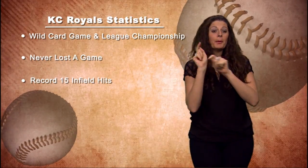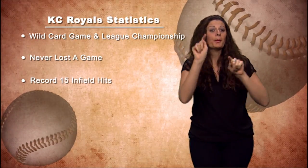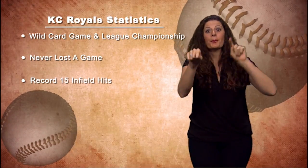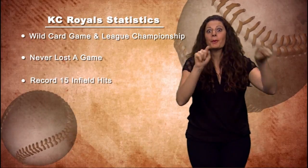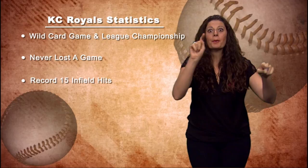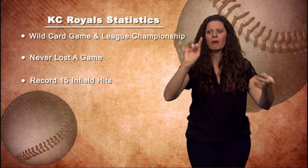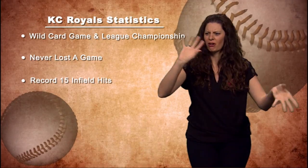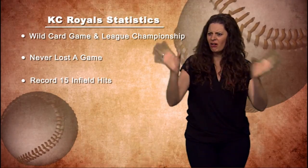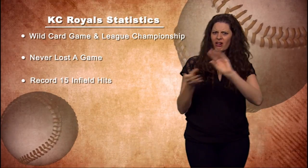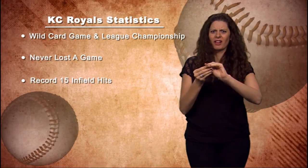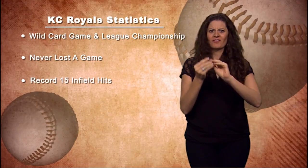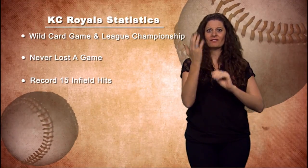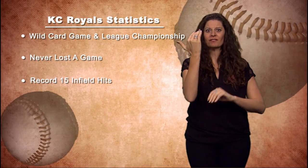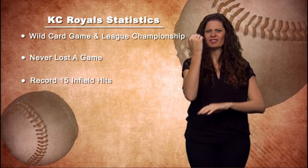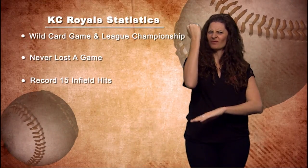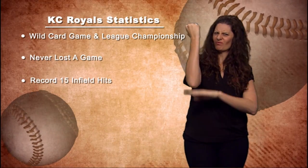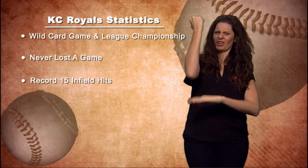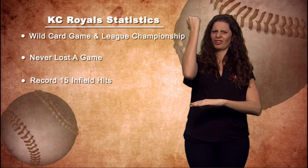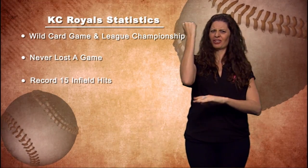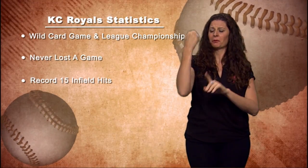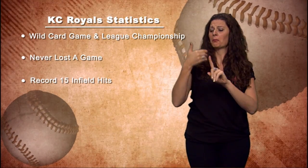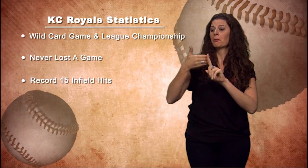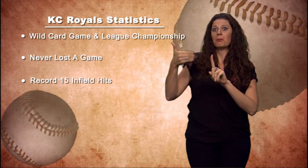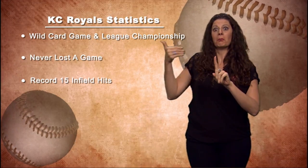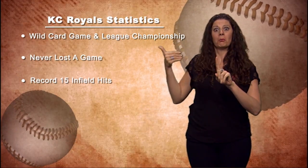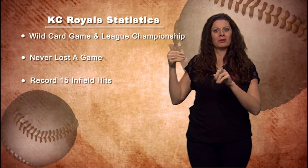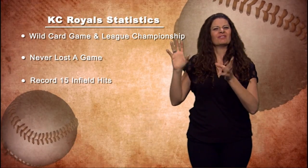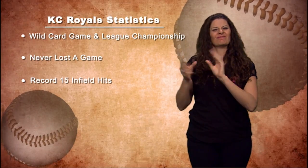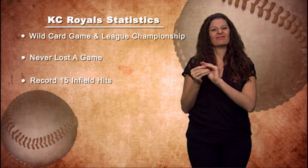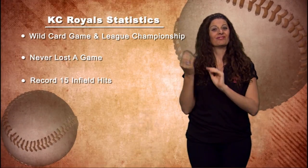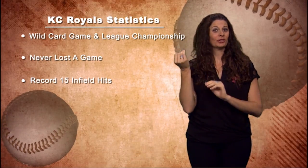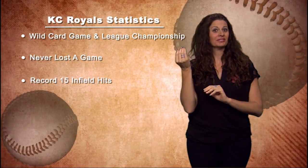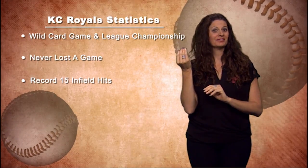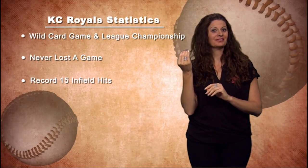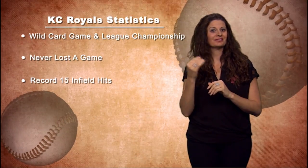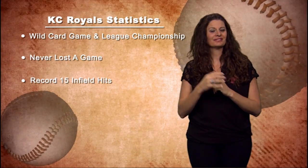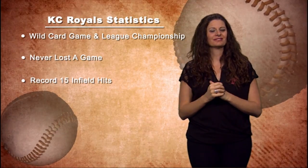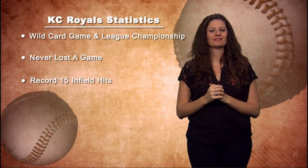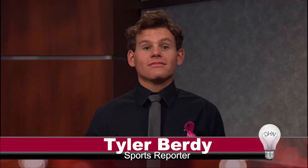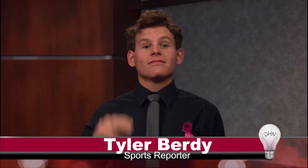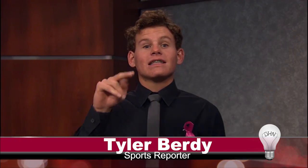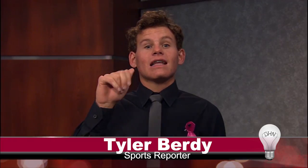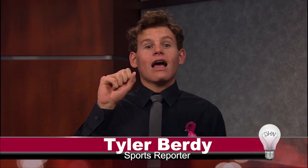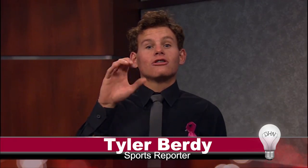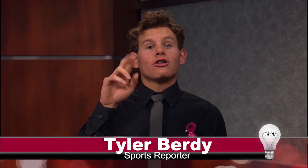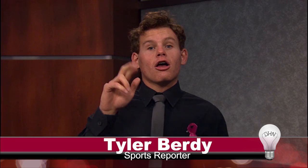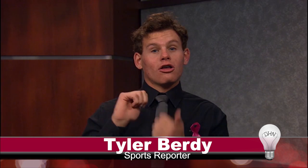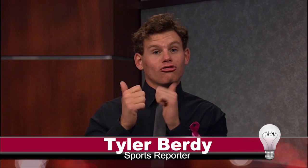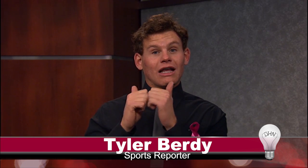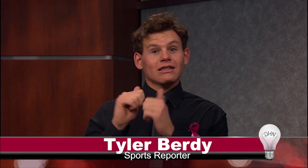infield hits while other teams are sitting at 14.